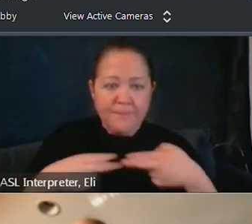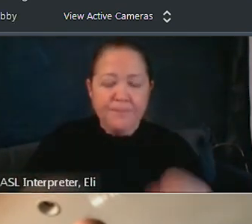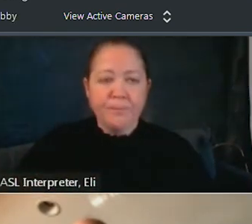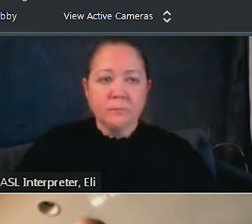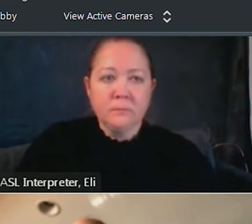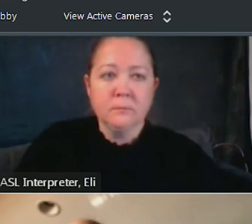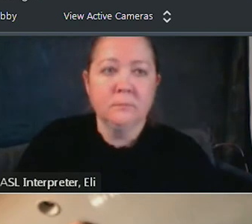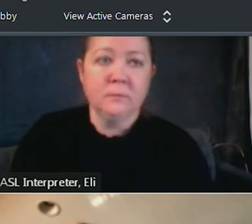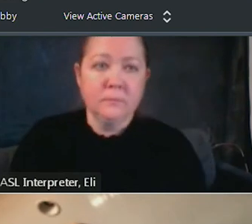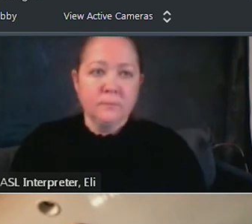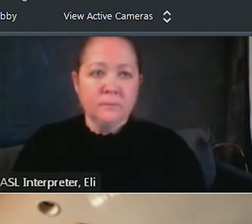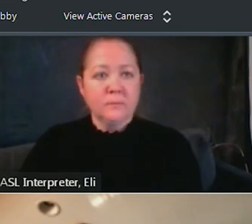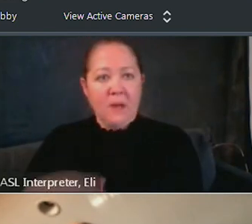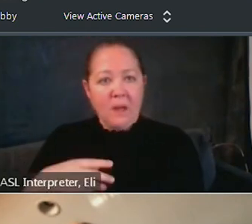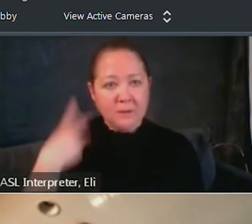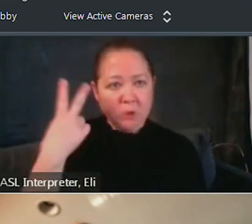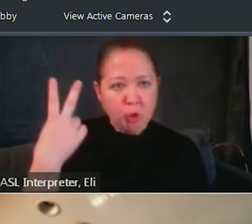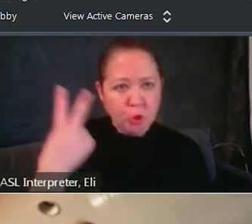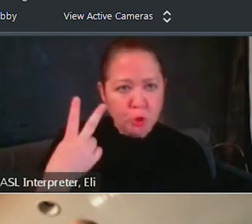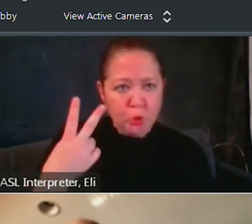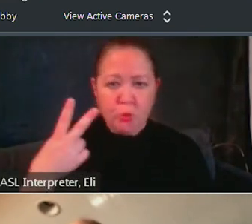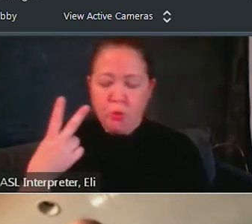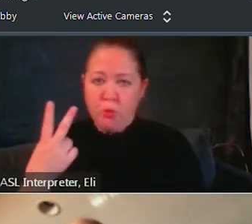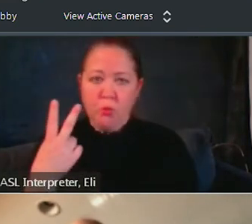These two slides show the exterior elevation,